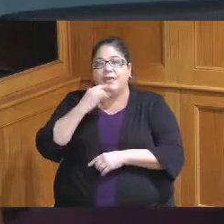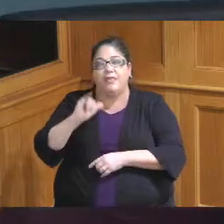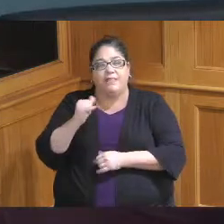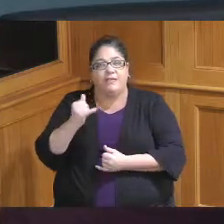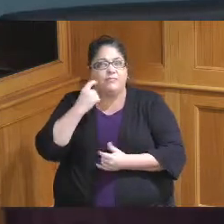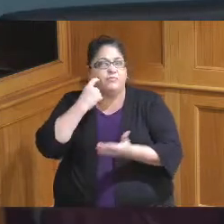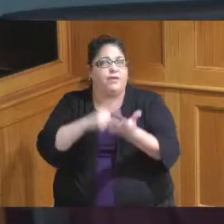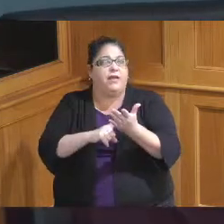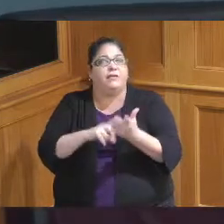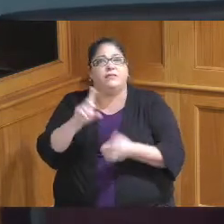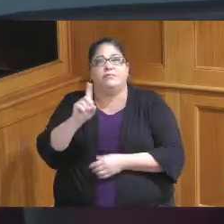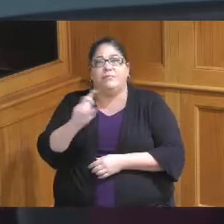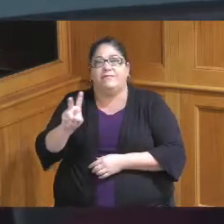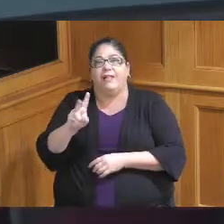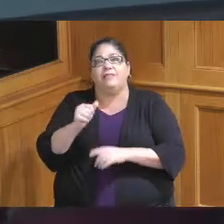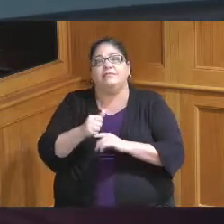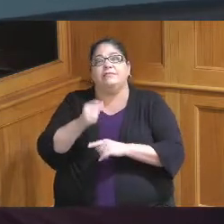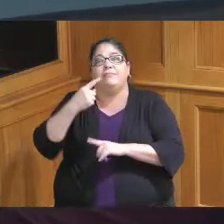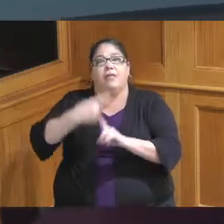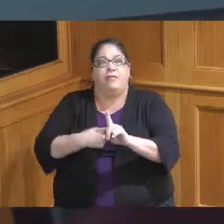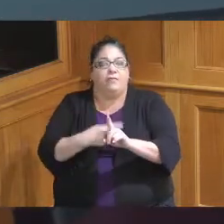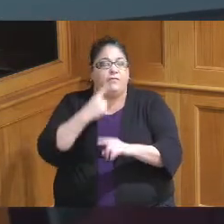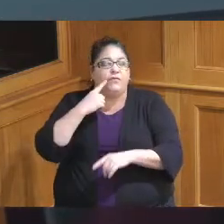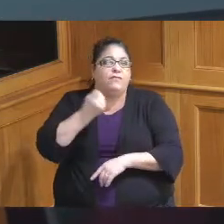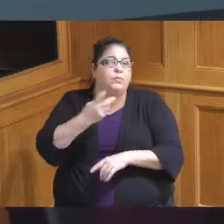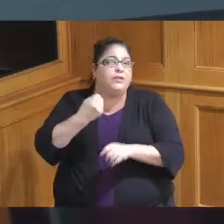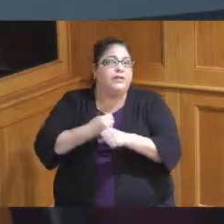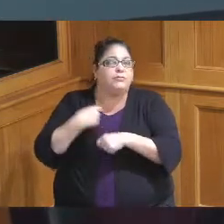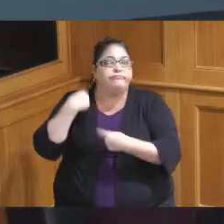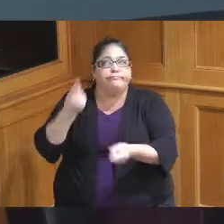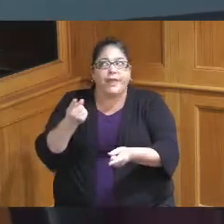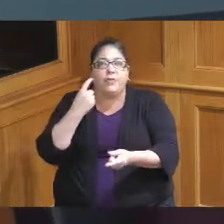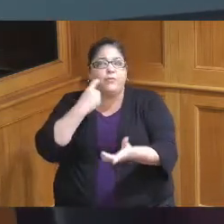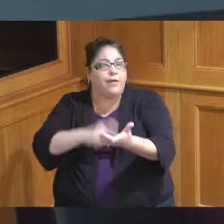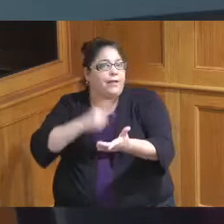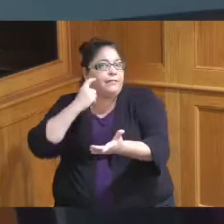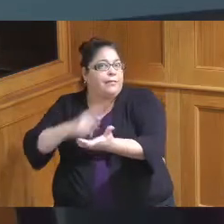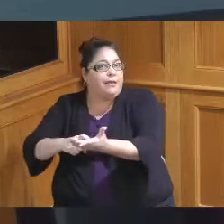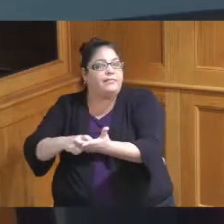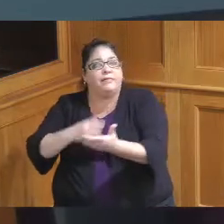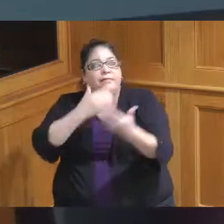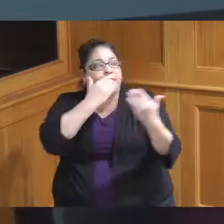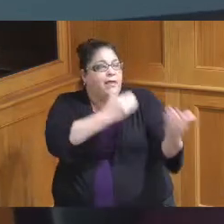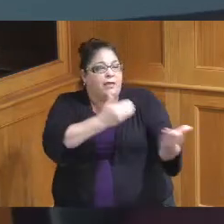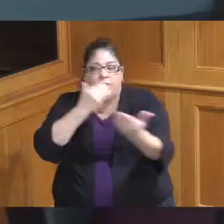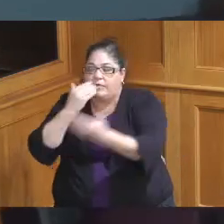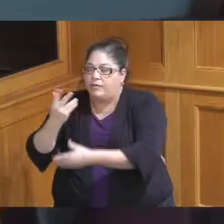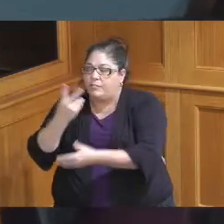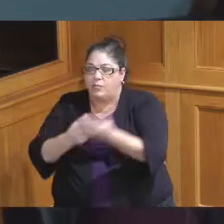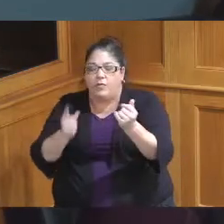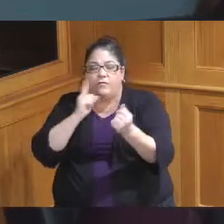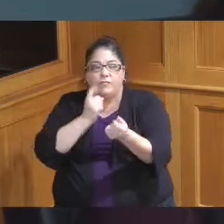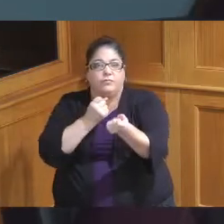doing it now for a couple of years I thank my colleagues of course for supporting it it was